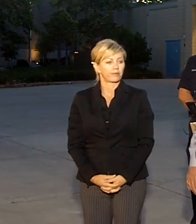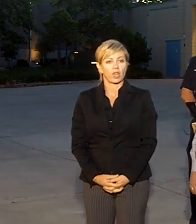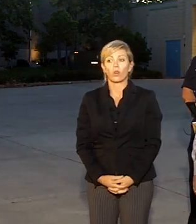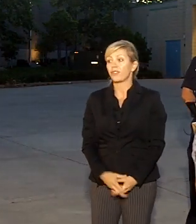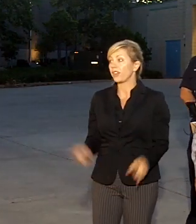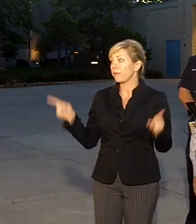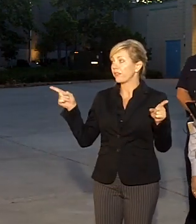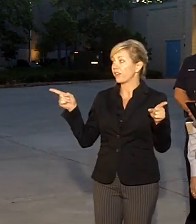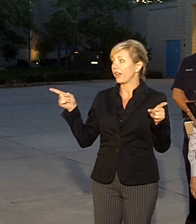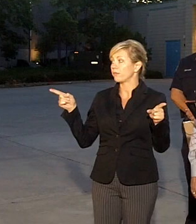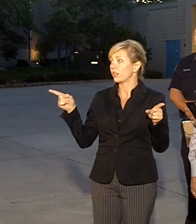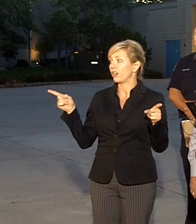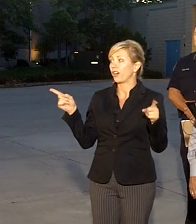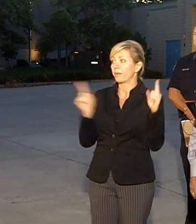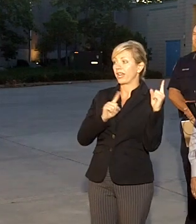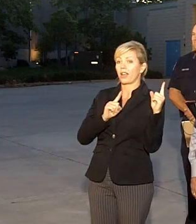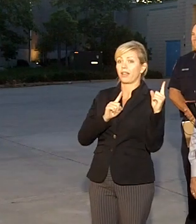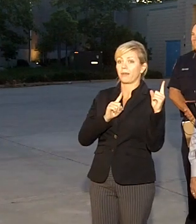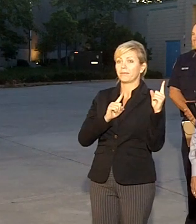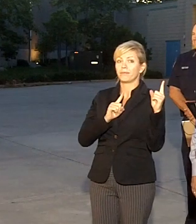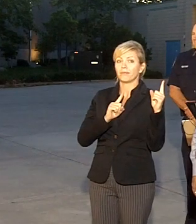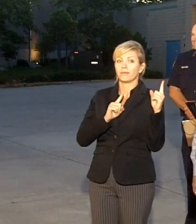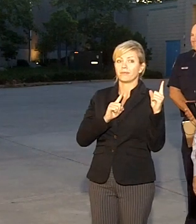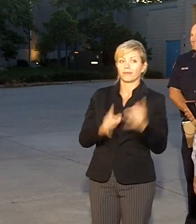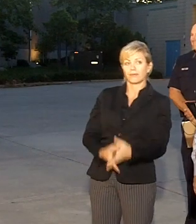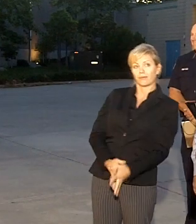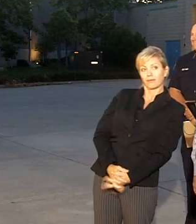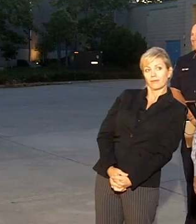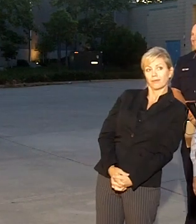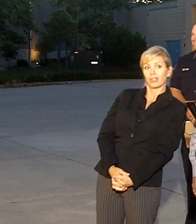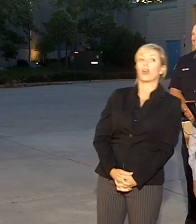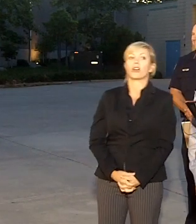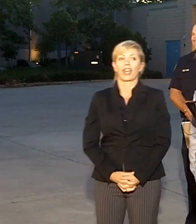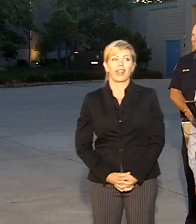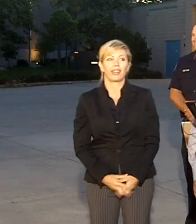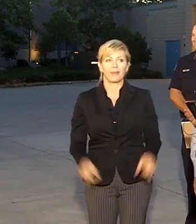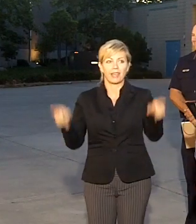only if you keep me in frame I be calm in a wagon I'll give you a pretty much okay keep